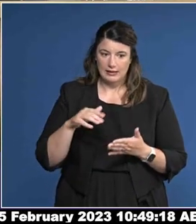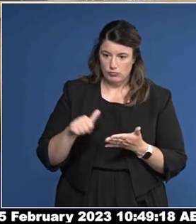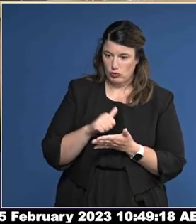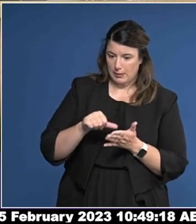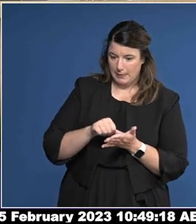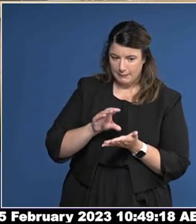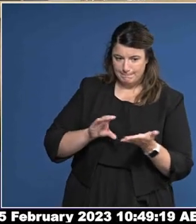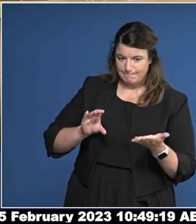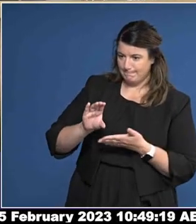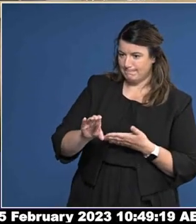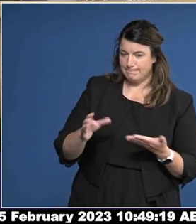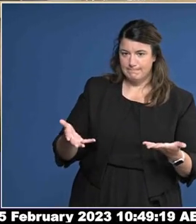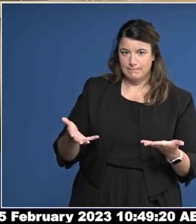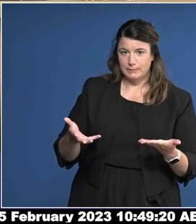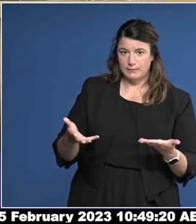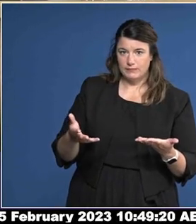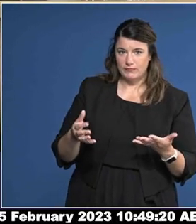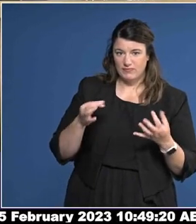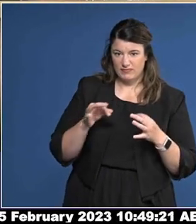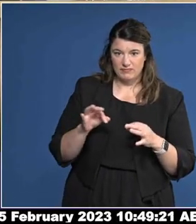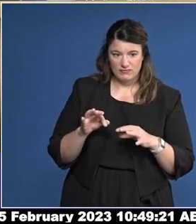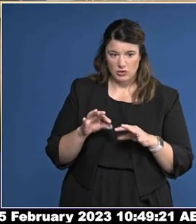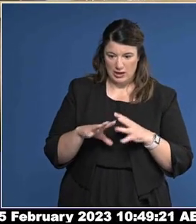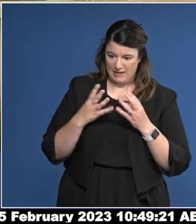It wouldn't be all the way there, but we would certainly have a good solid start.